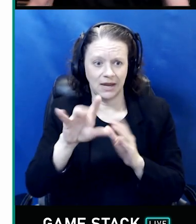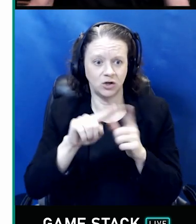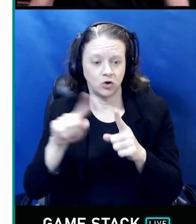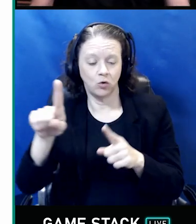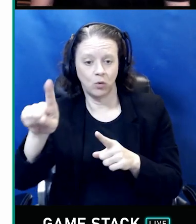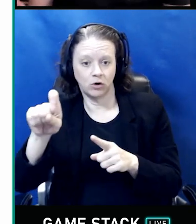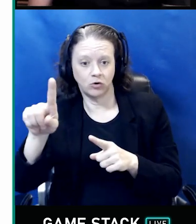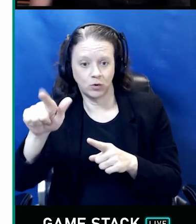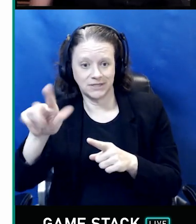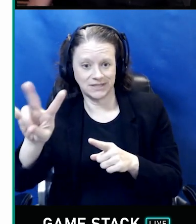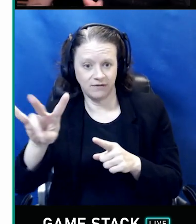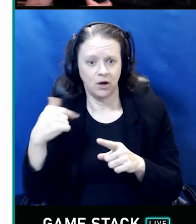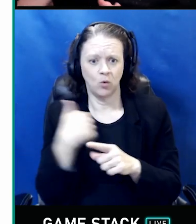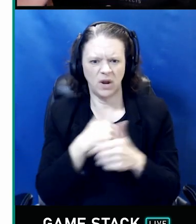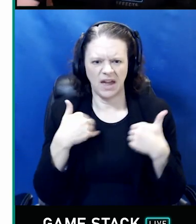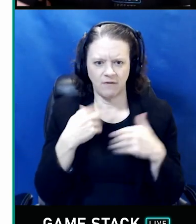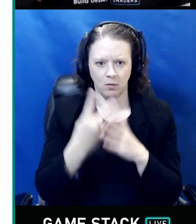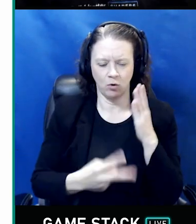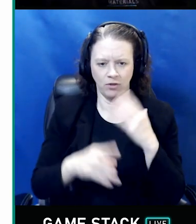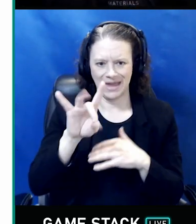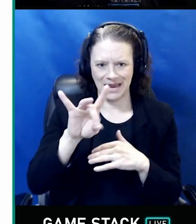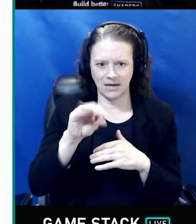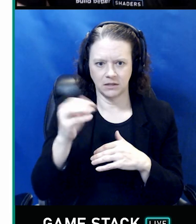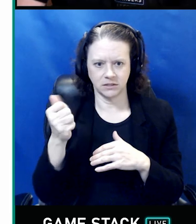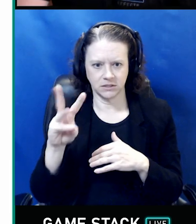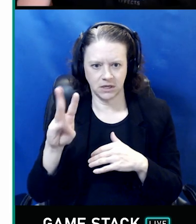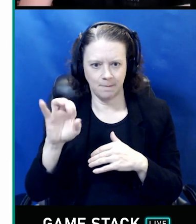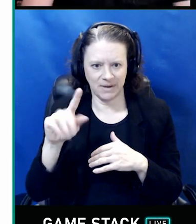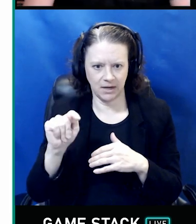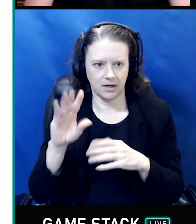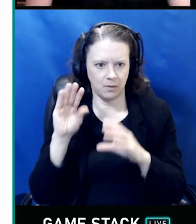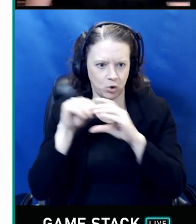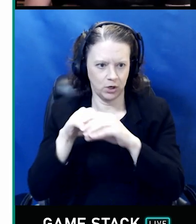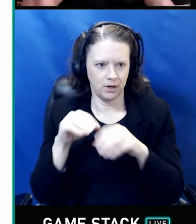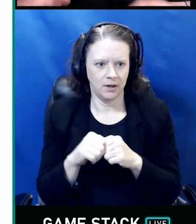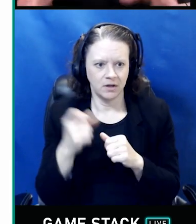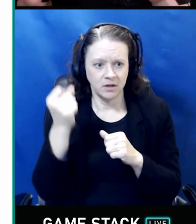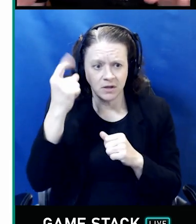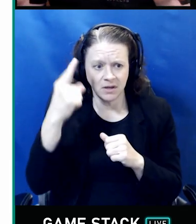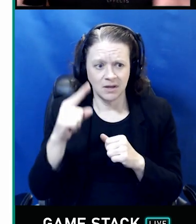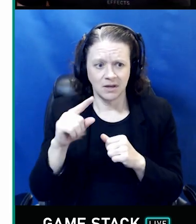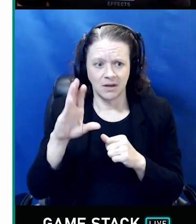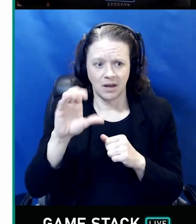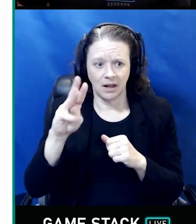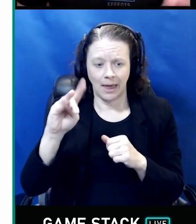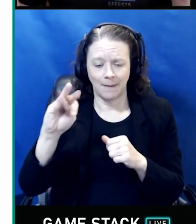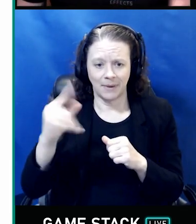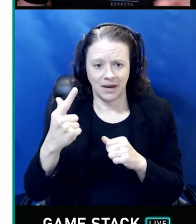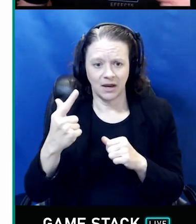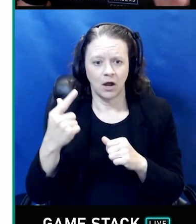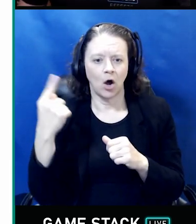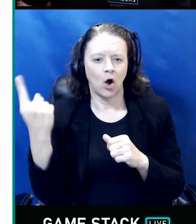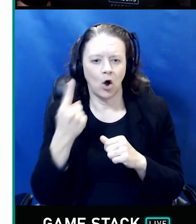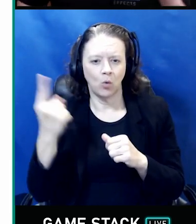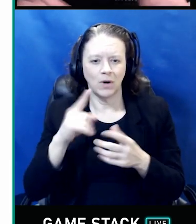is something that has confused a few people is that clamping always interprets the input assigned. So even if you're packing into an unsigned value,